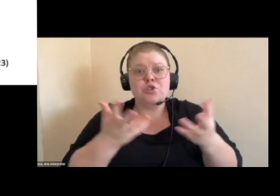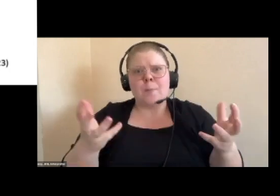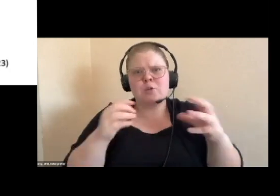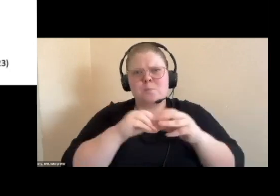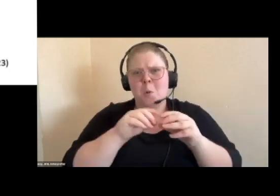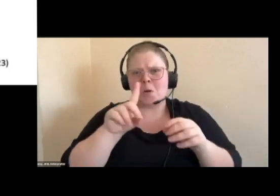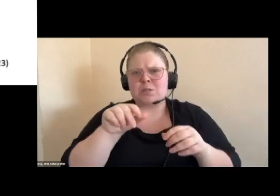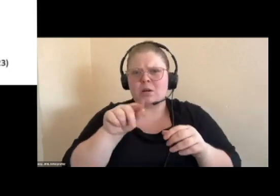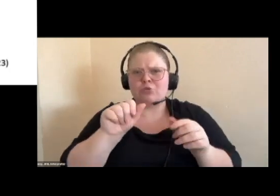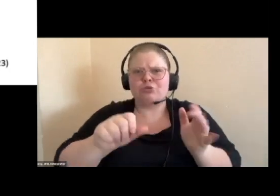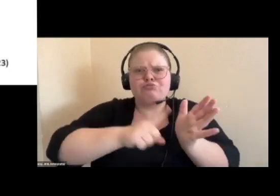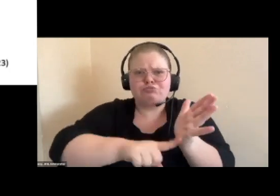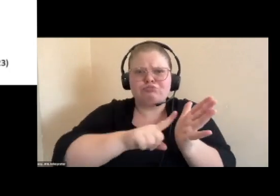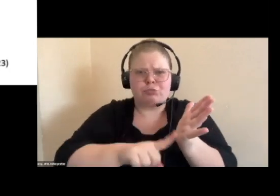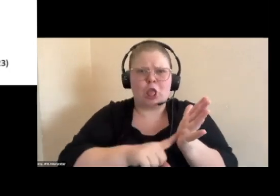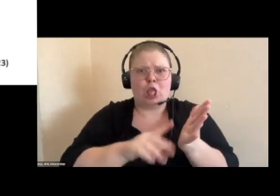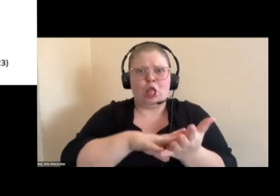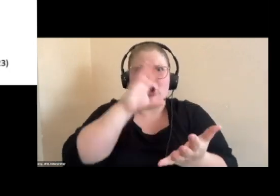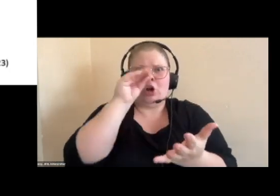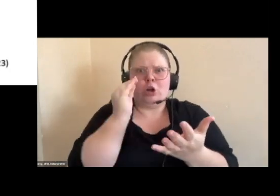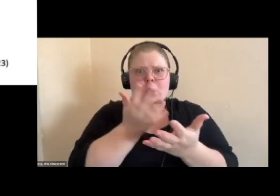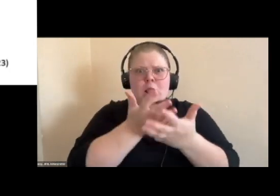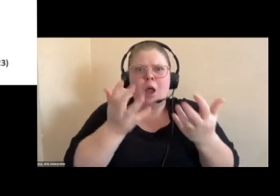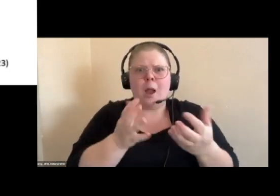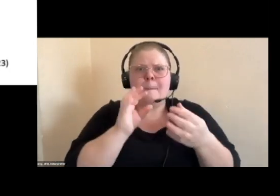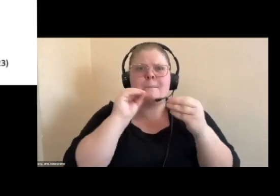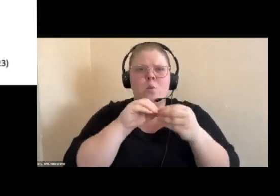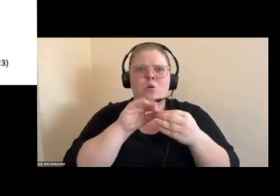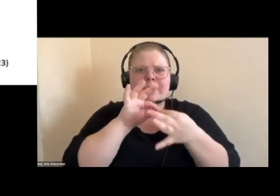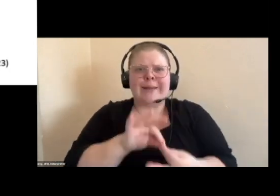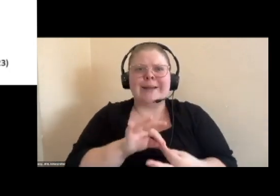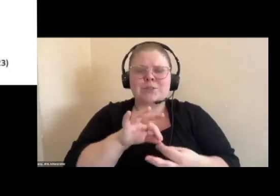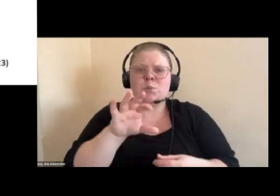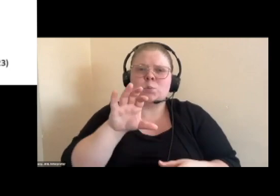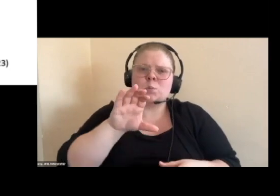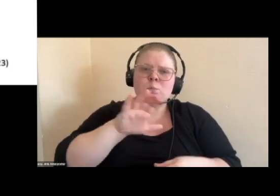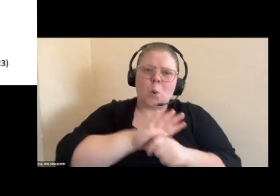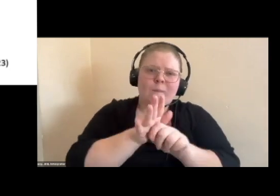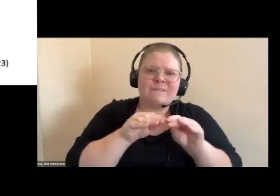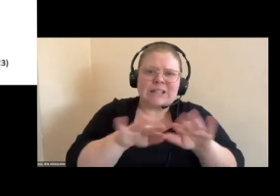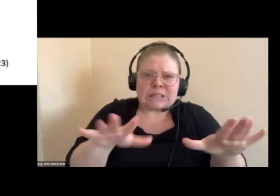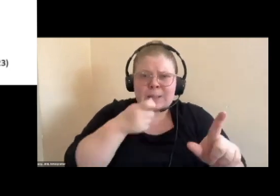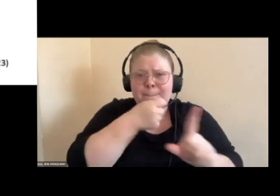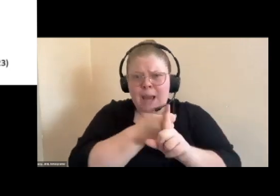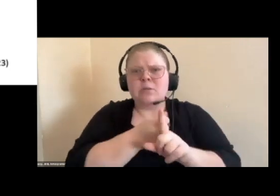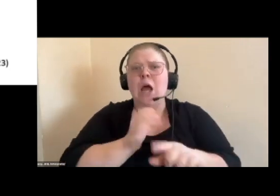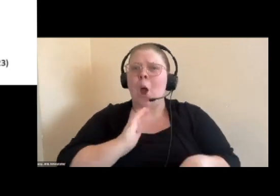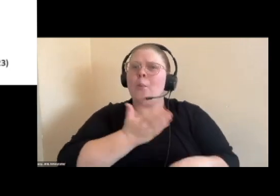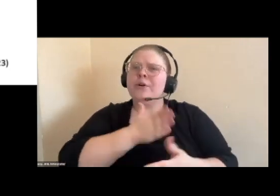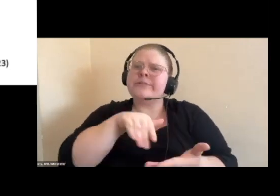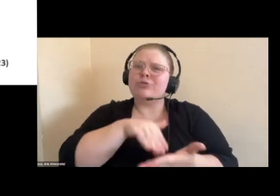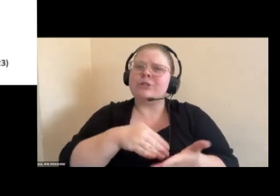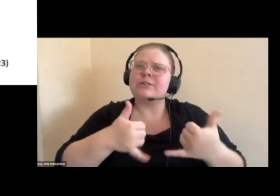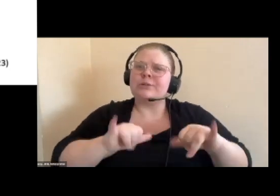about the impacts of Covid and something that our center is still pursuing through